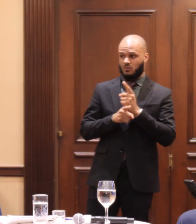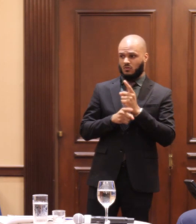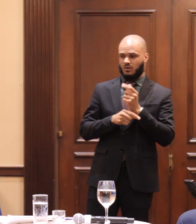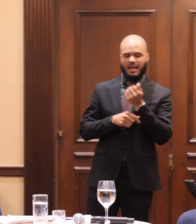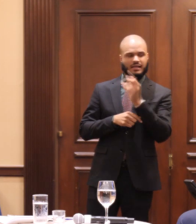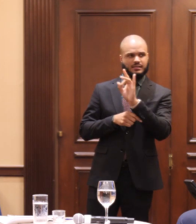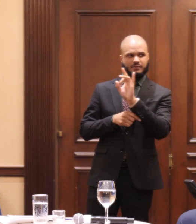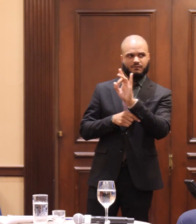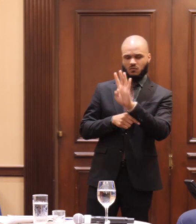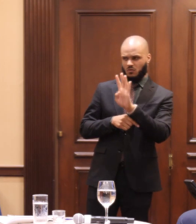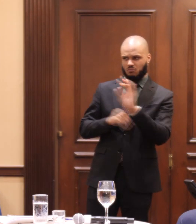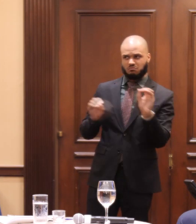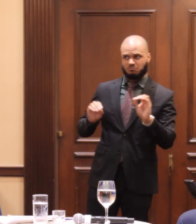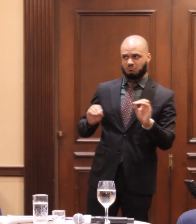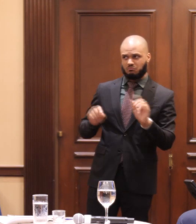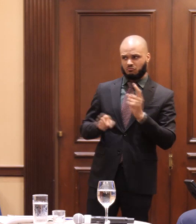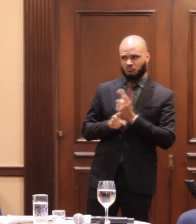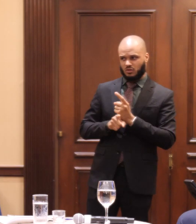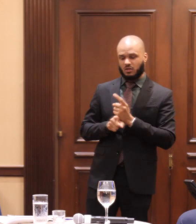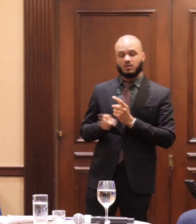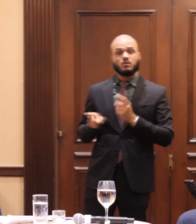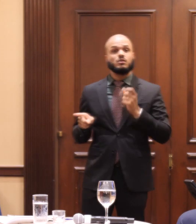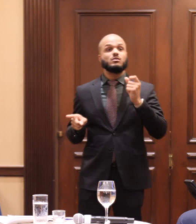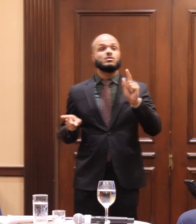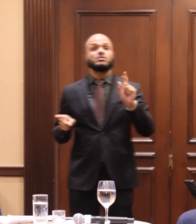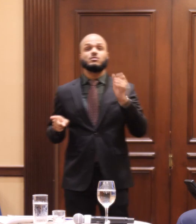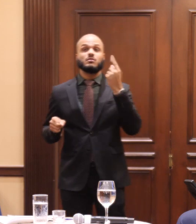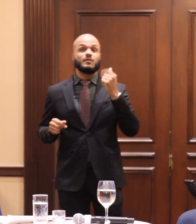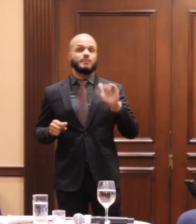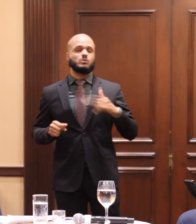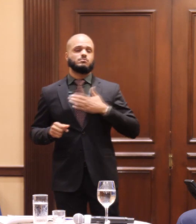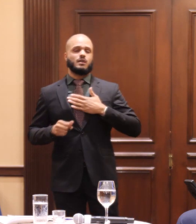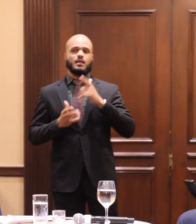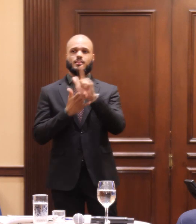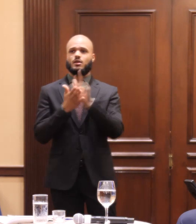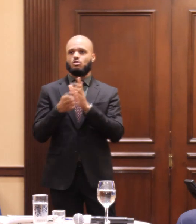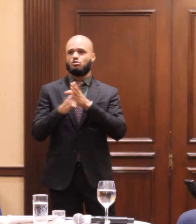And that was I mean that was part of my legal career I had represented clients whom I couldn't